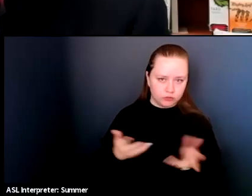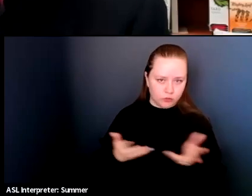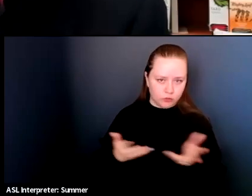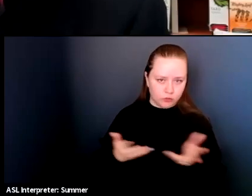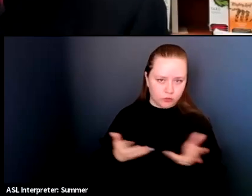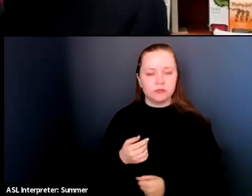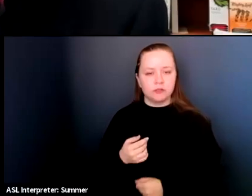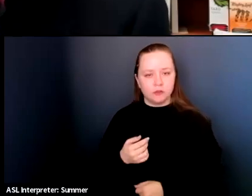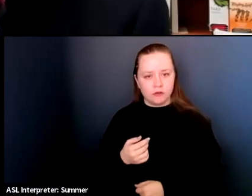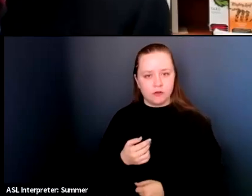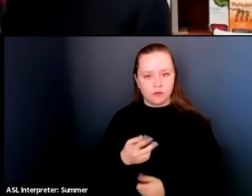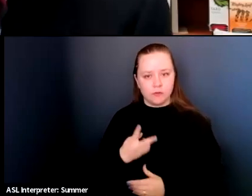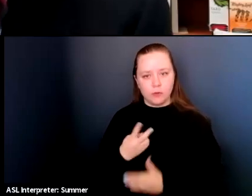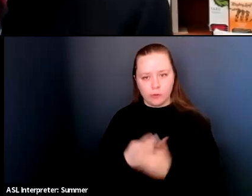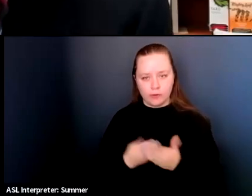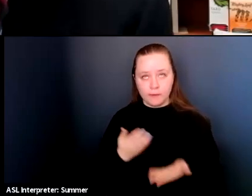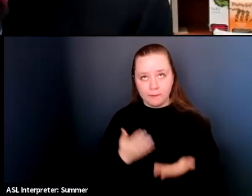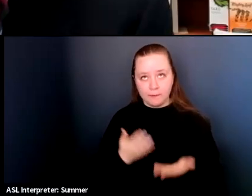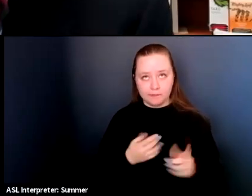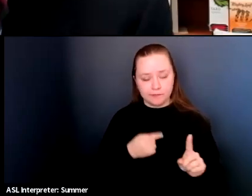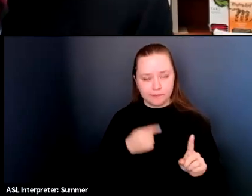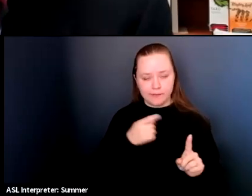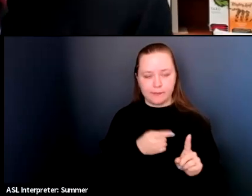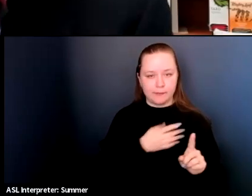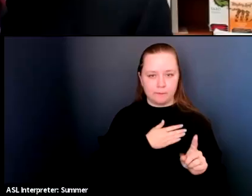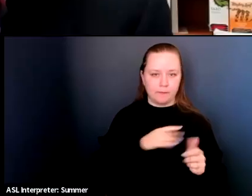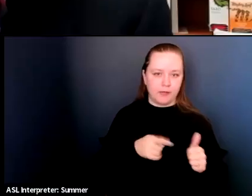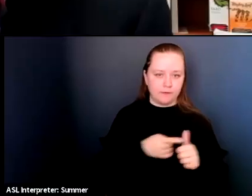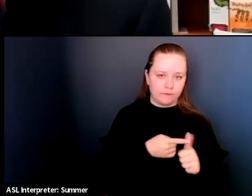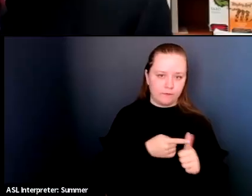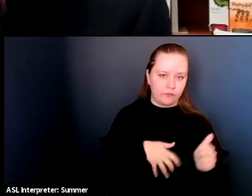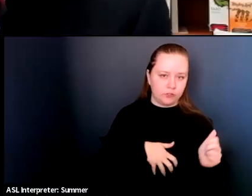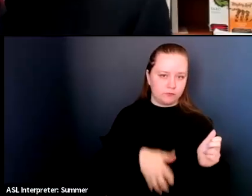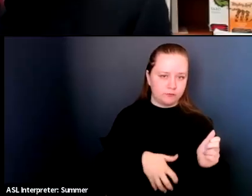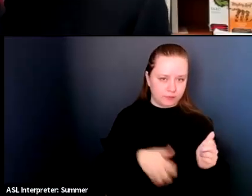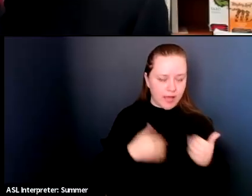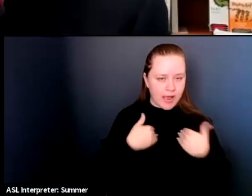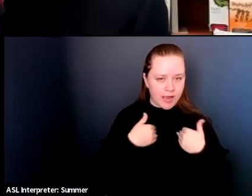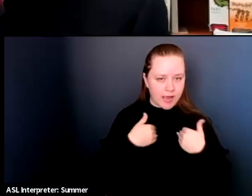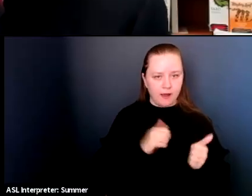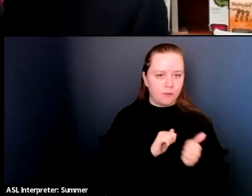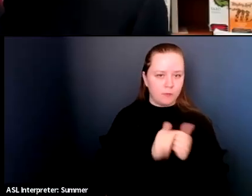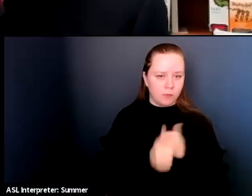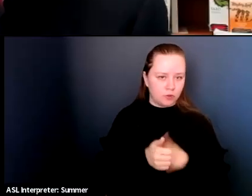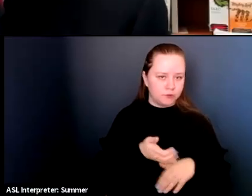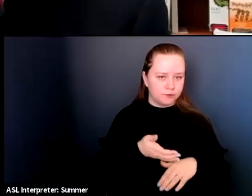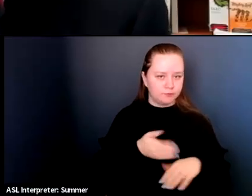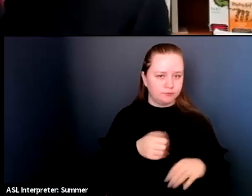mainly with my first child, is I had postpartum. And it took me about